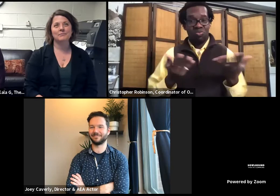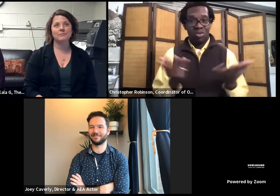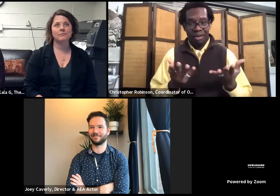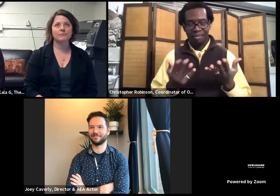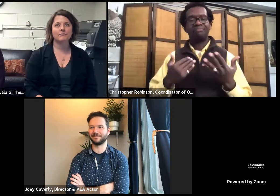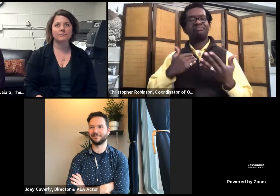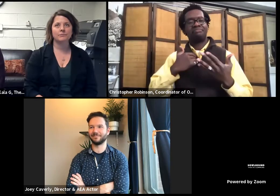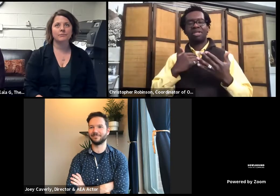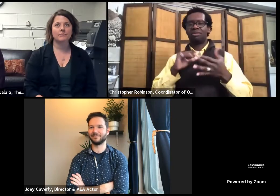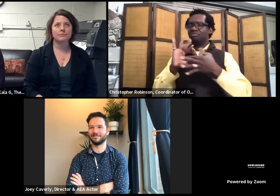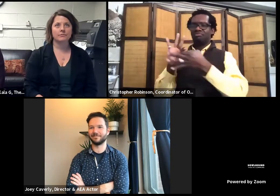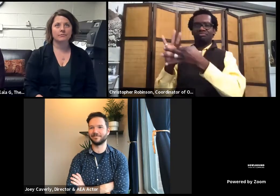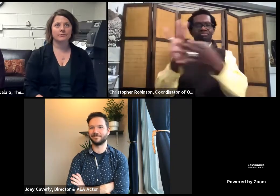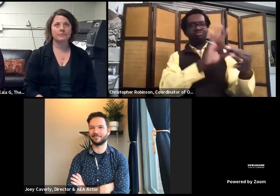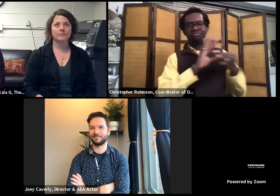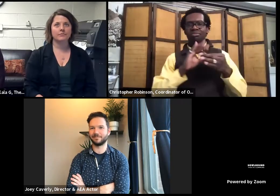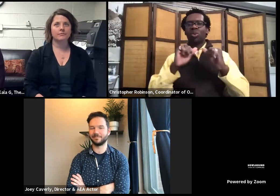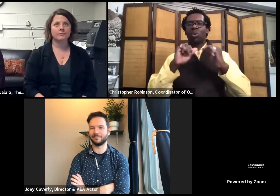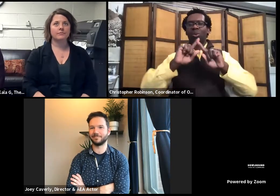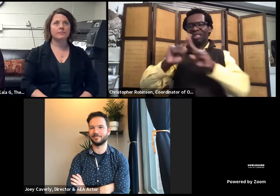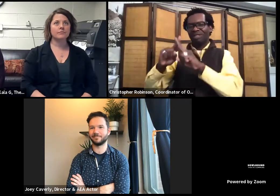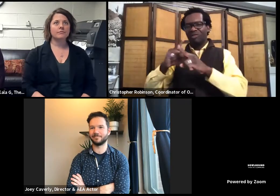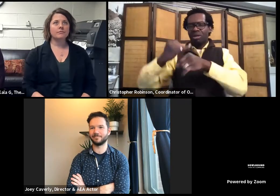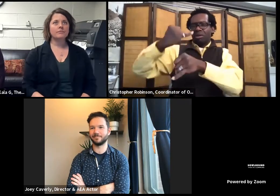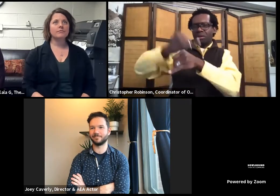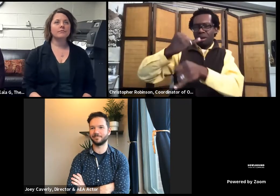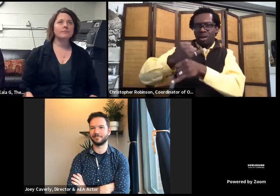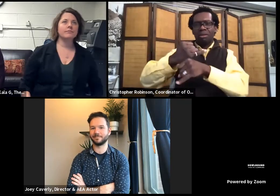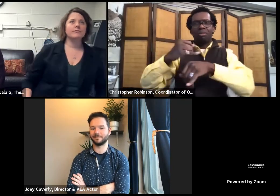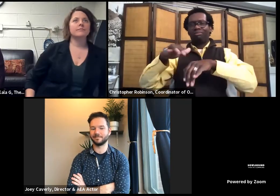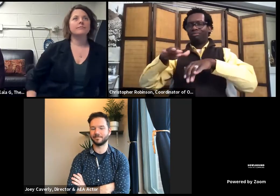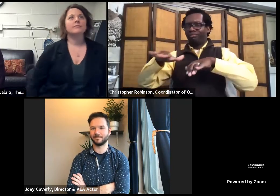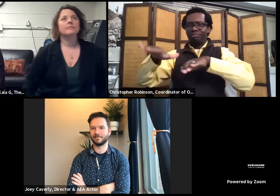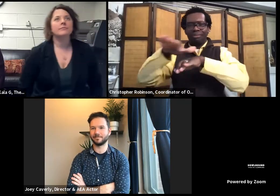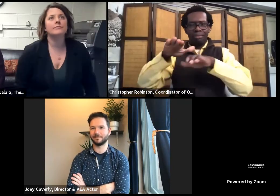My role today is to connect people from different places